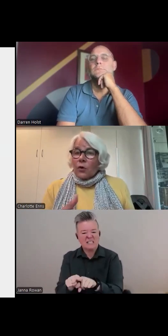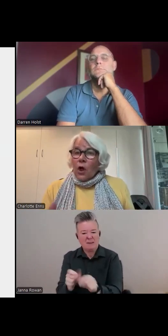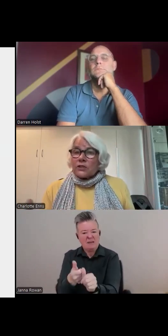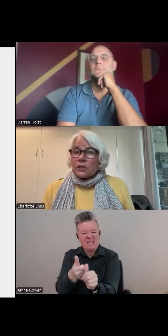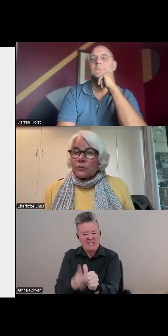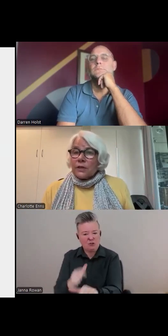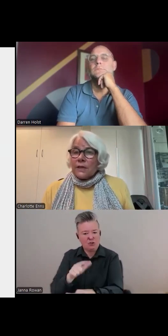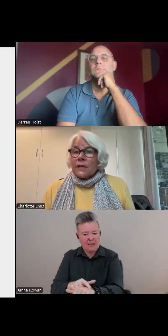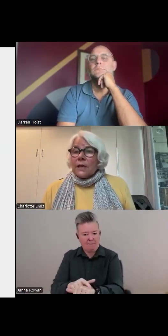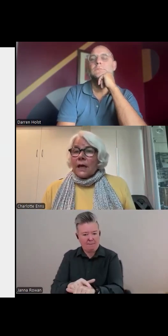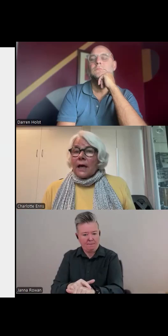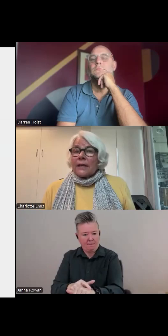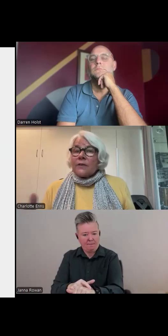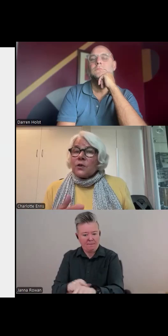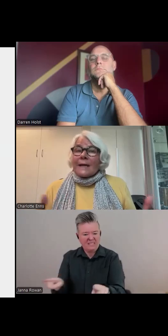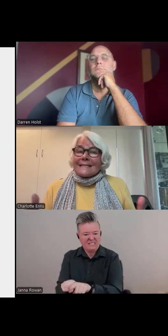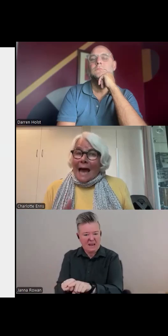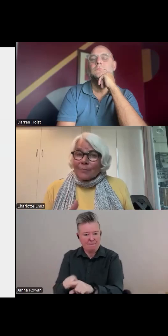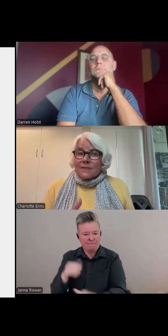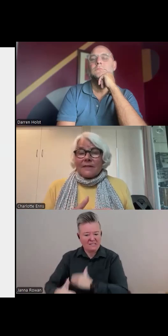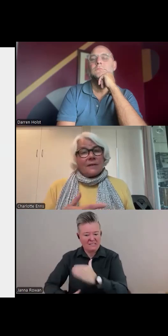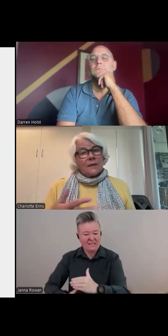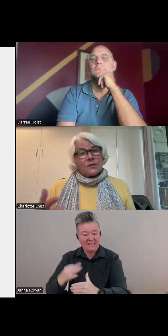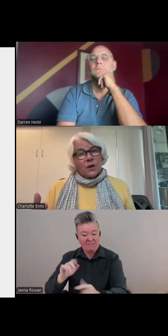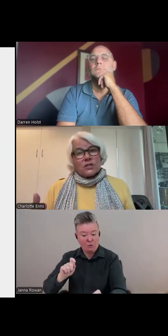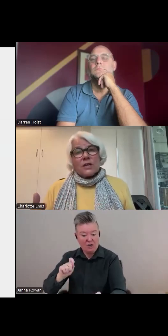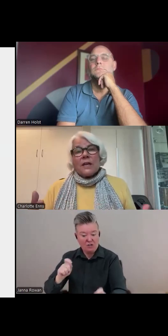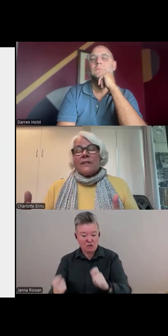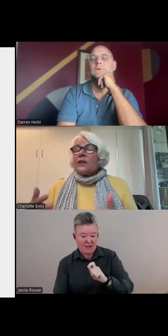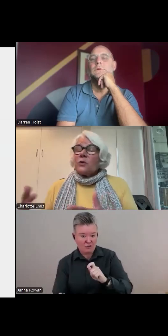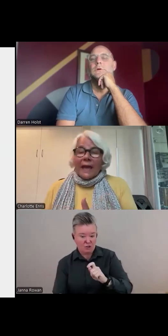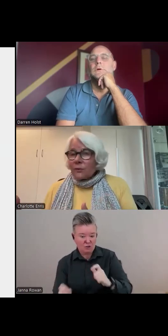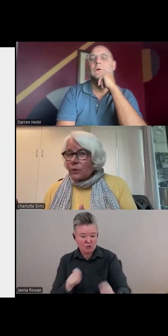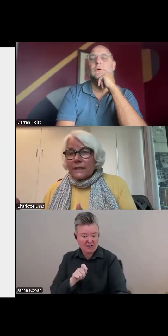for all children. If you adapt the administration, then you can't really apply